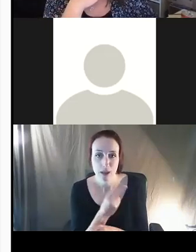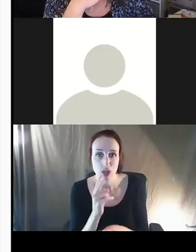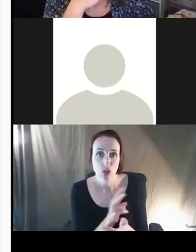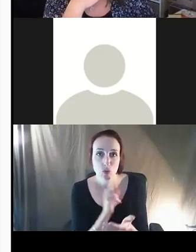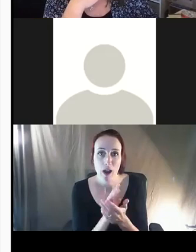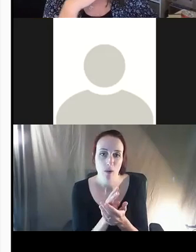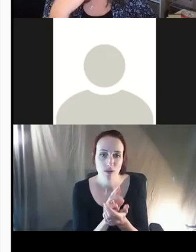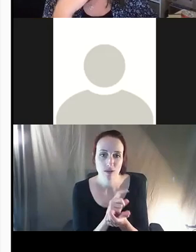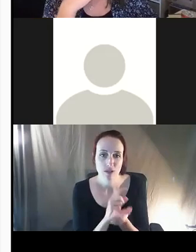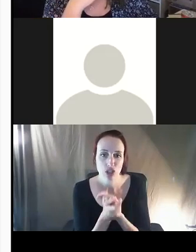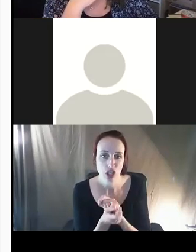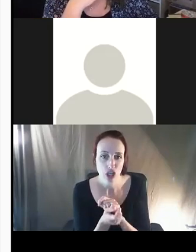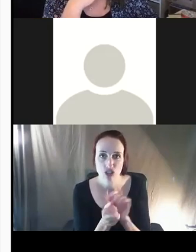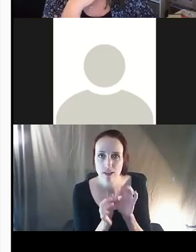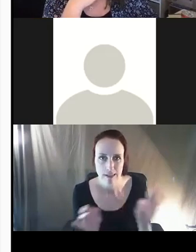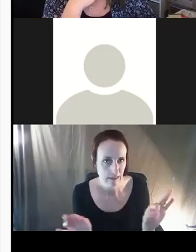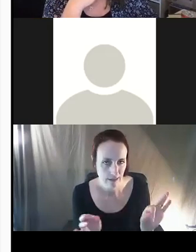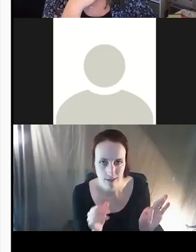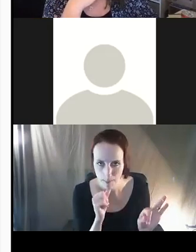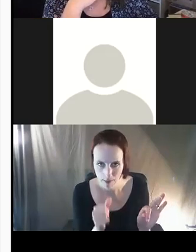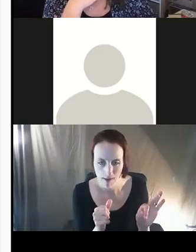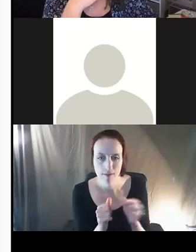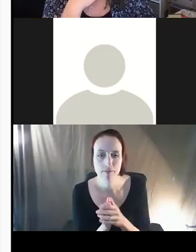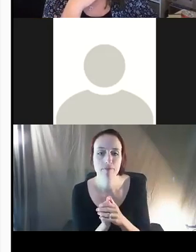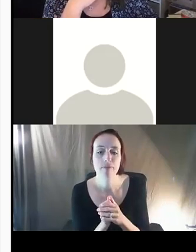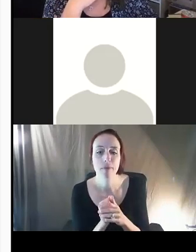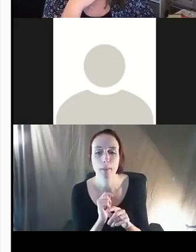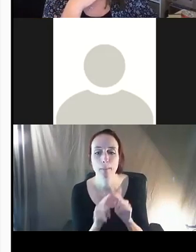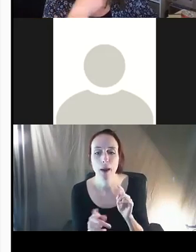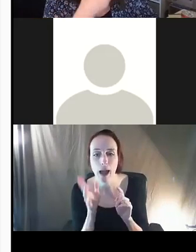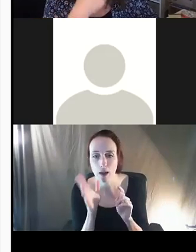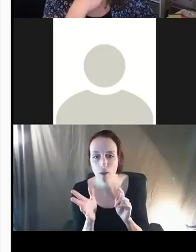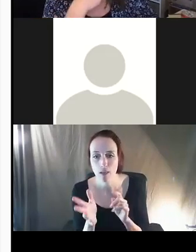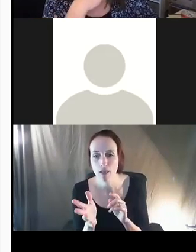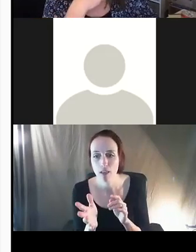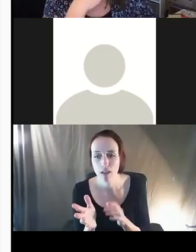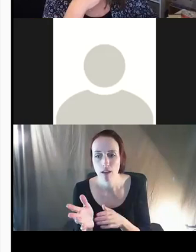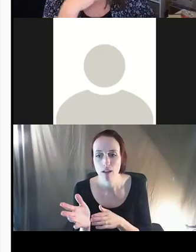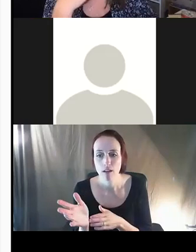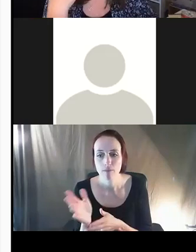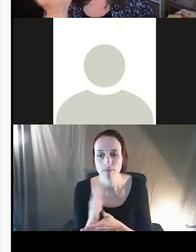The other thing is I will excuse readability for long words.